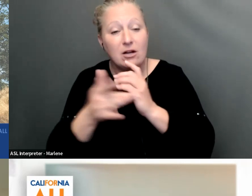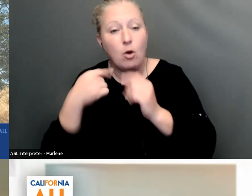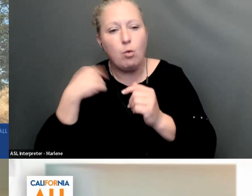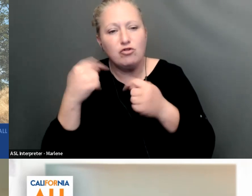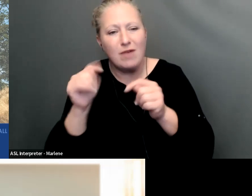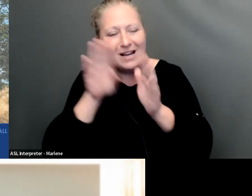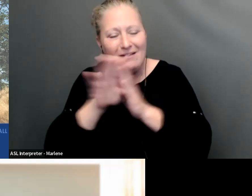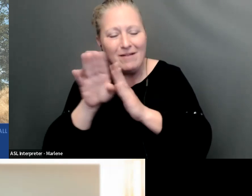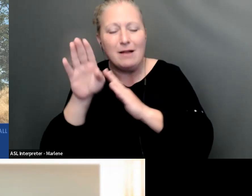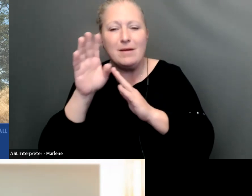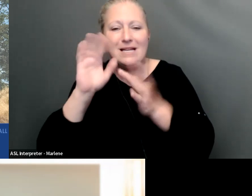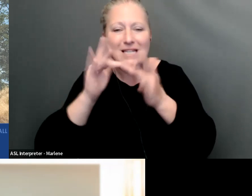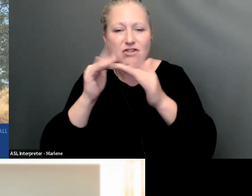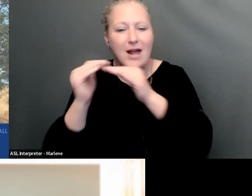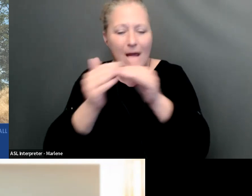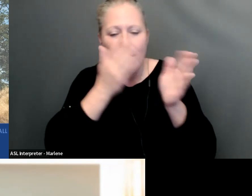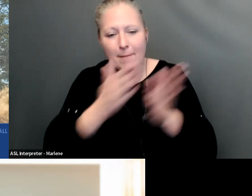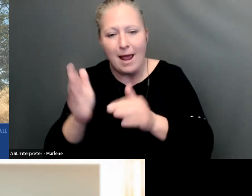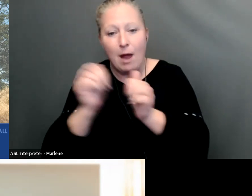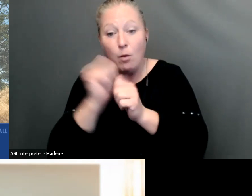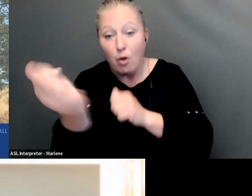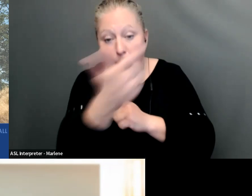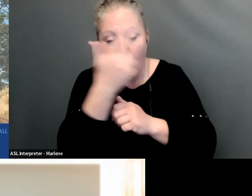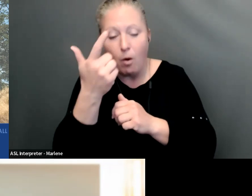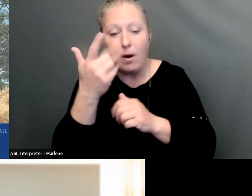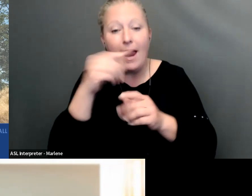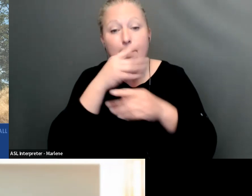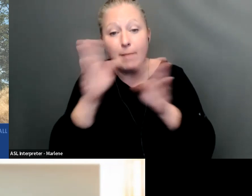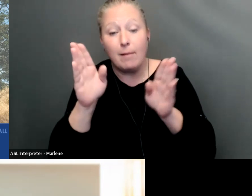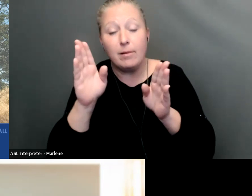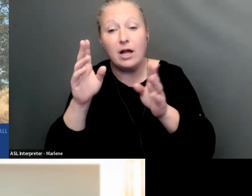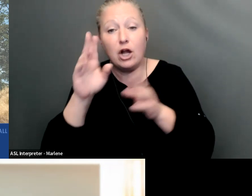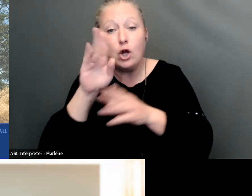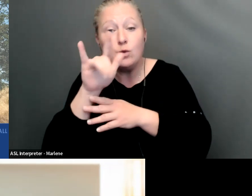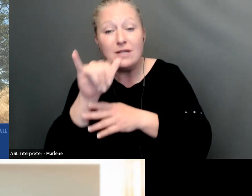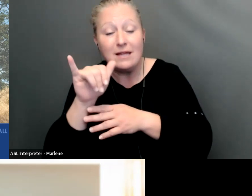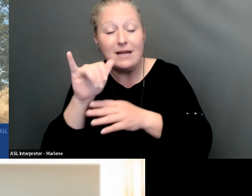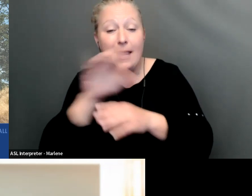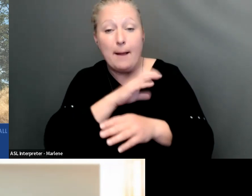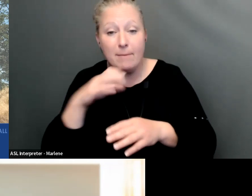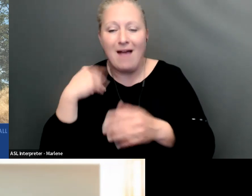digital equity plan with all of you and the Public Utilities Commission has very specific task is